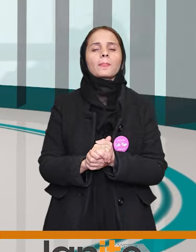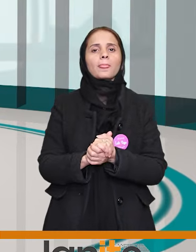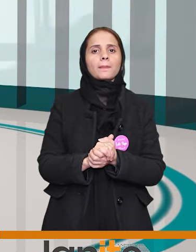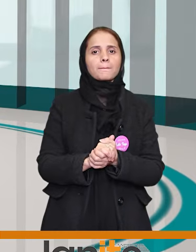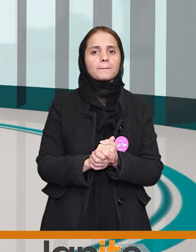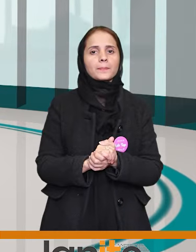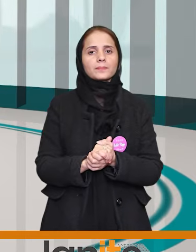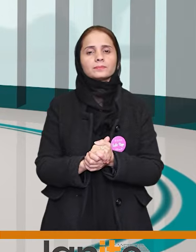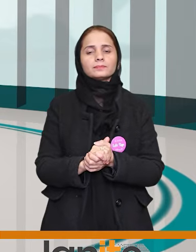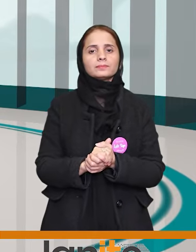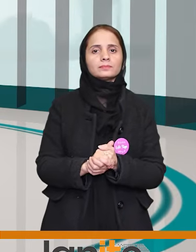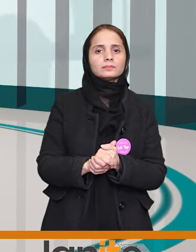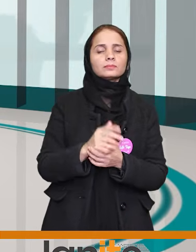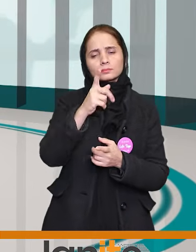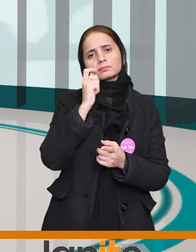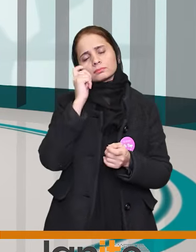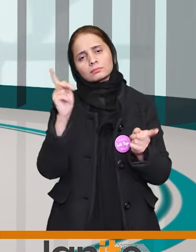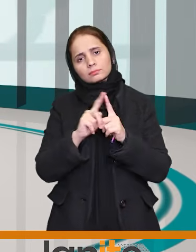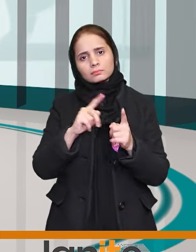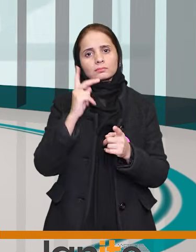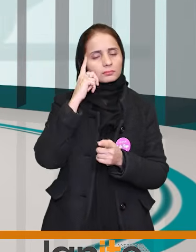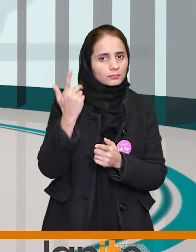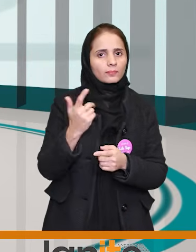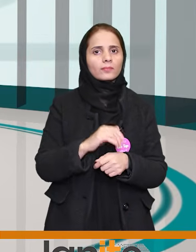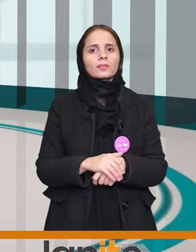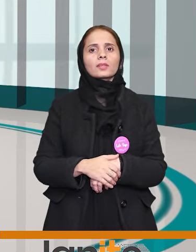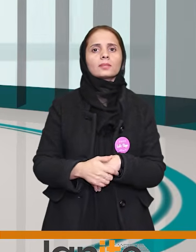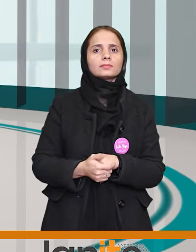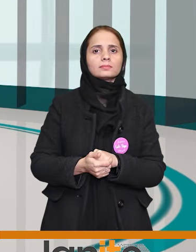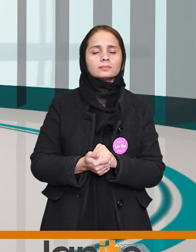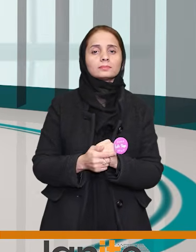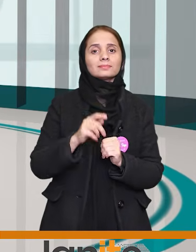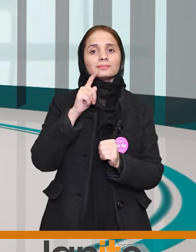It could be your portfolio, it could be one particular industry you work with.